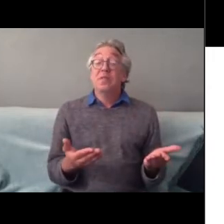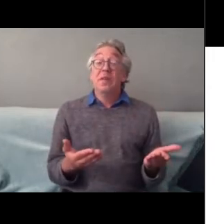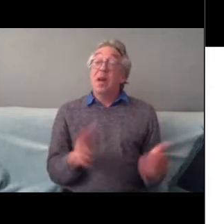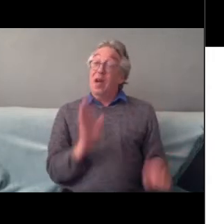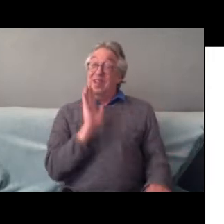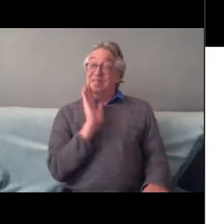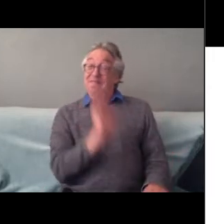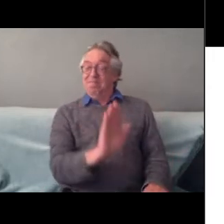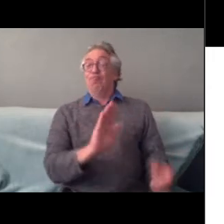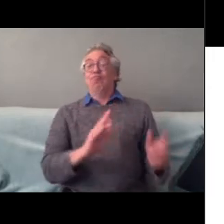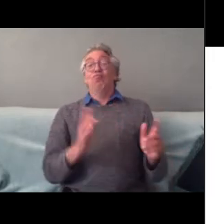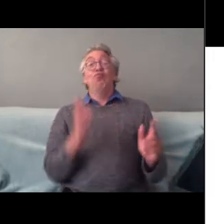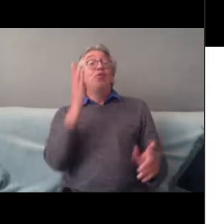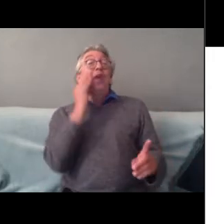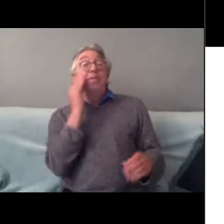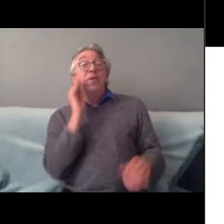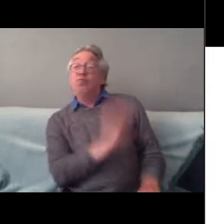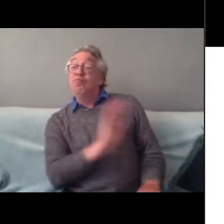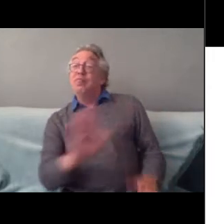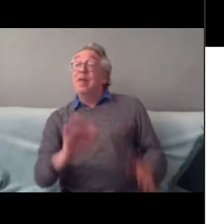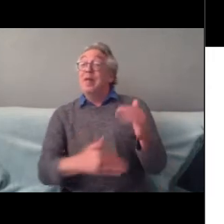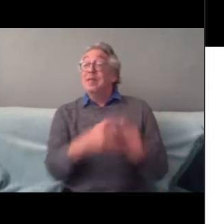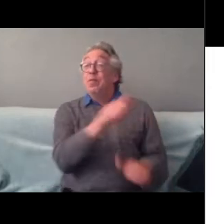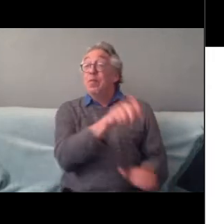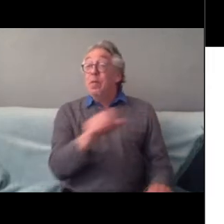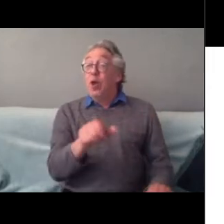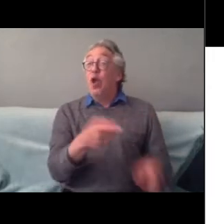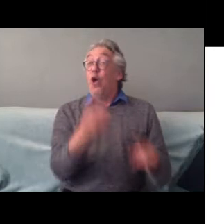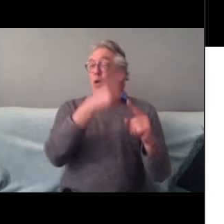and ensure all activities are accessible.